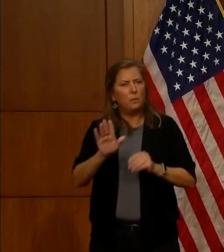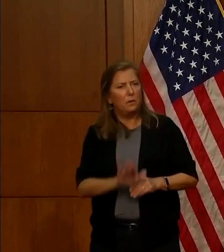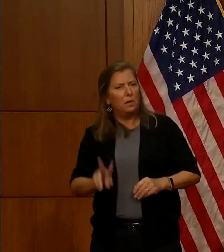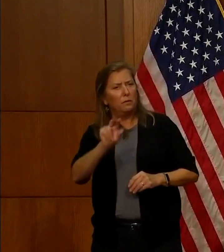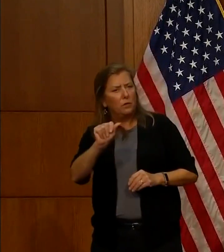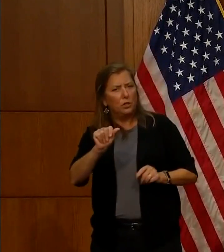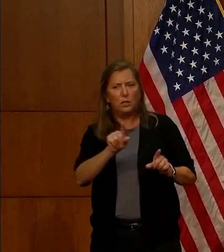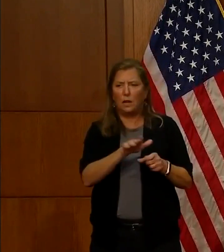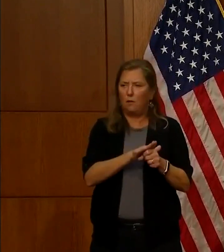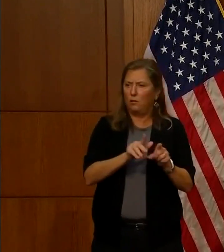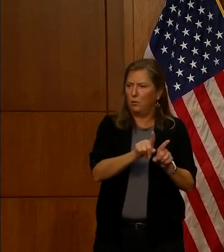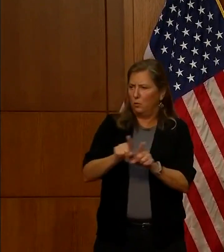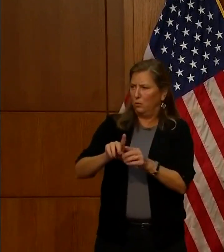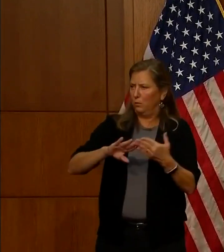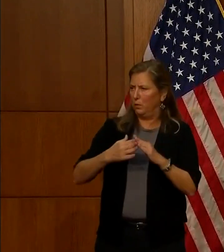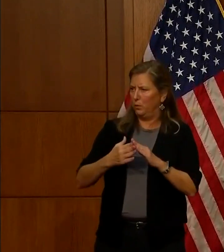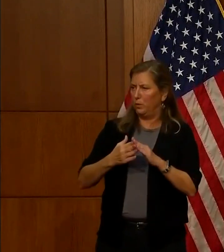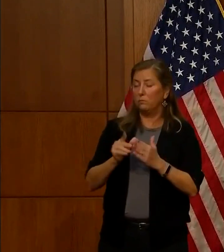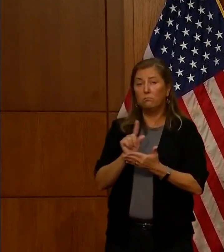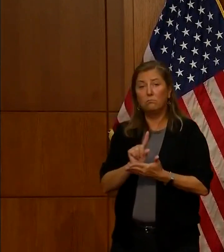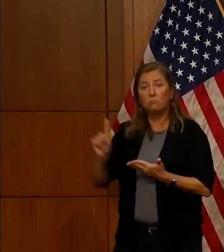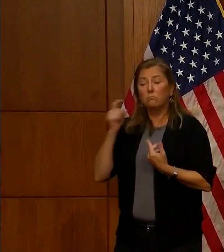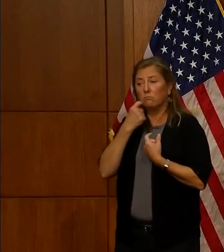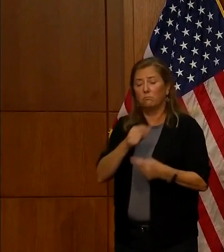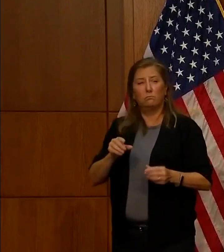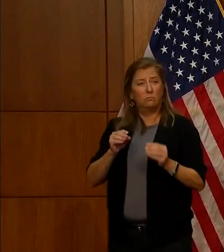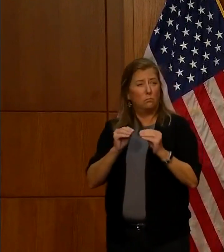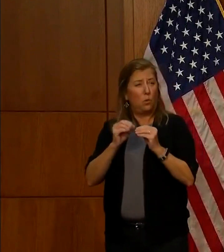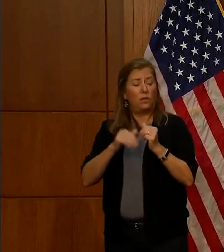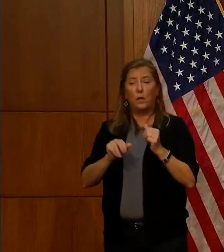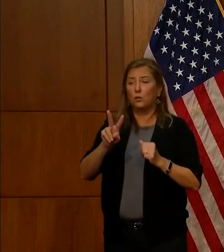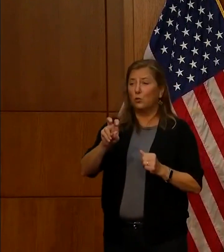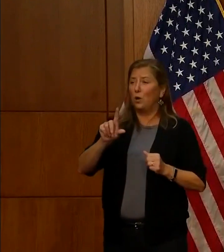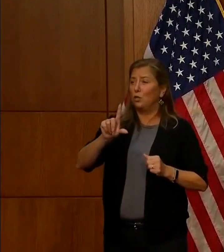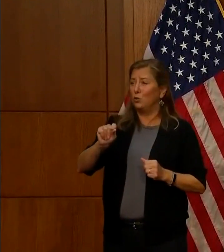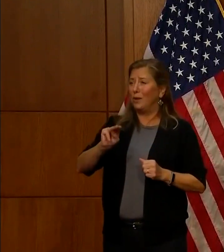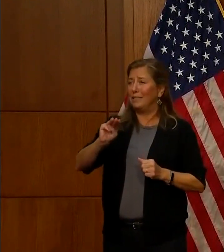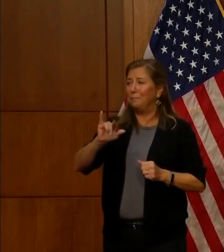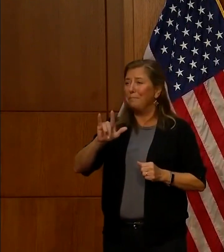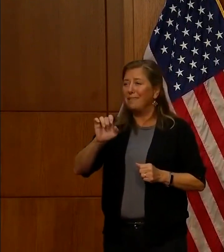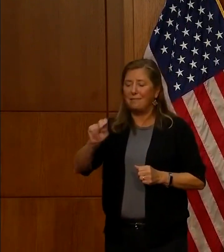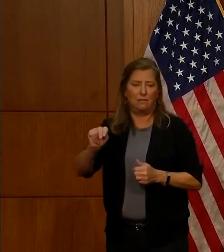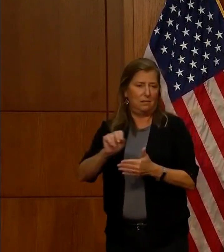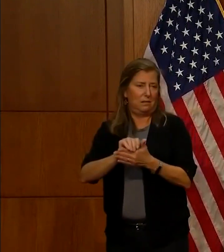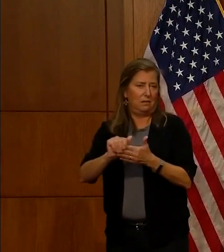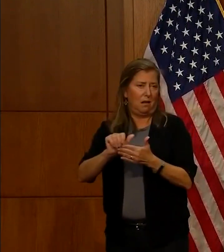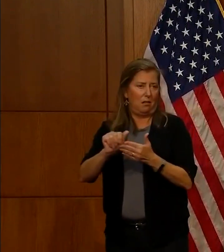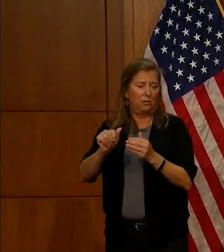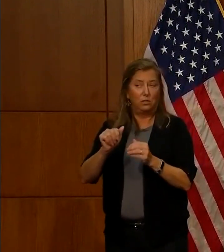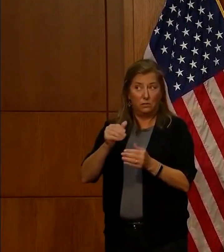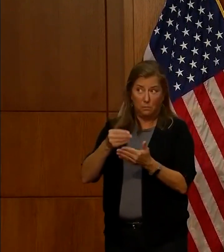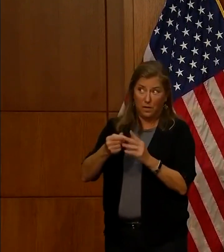VIRGINIANS AND OUR COMMUNITIES. LAST WEEK WE ANNOUNCED MORE